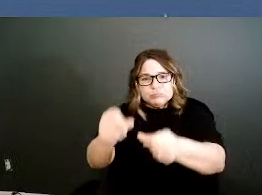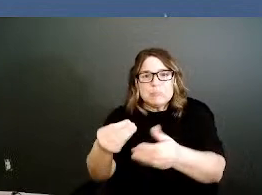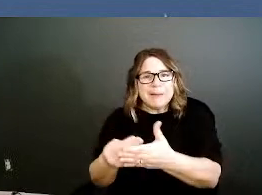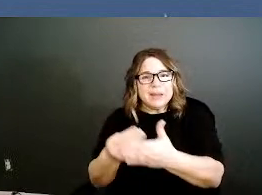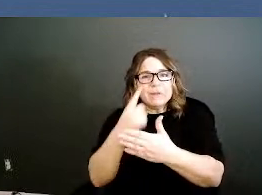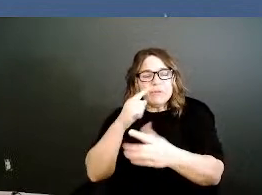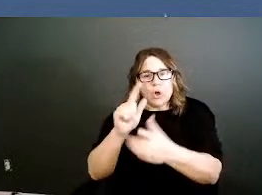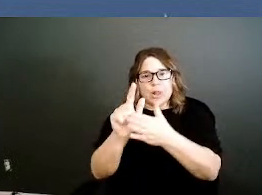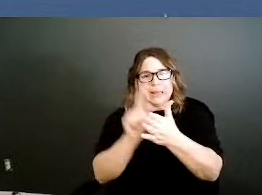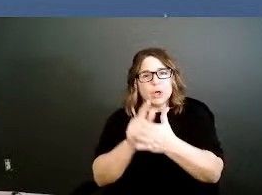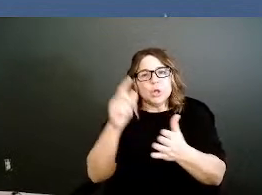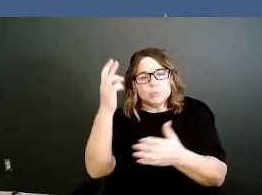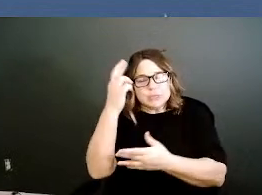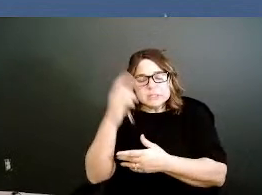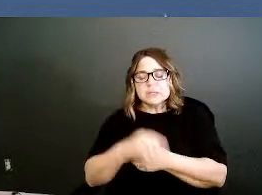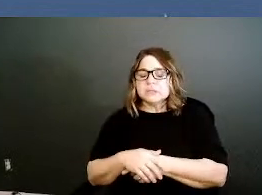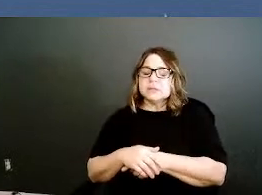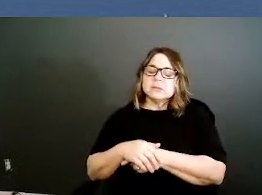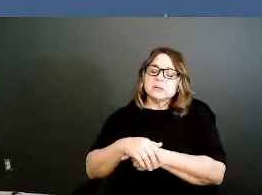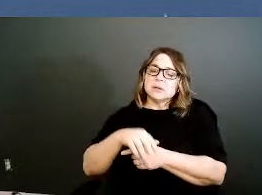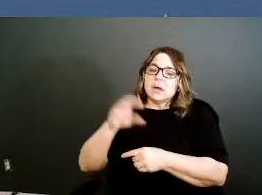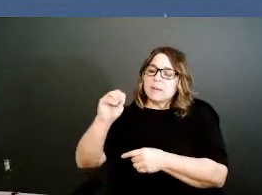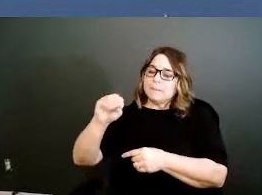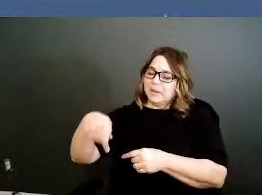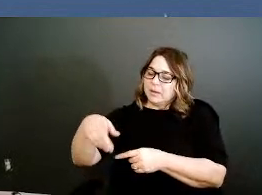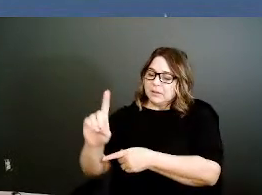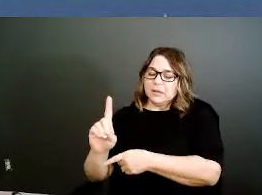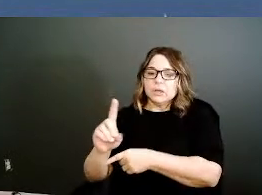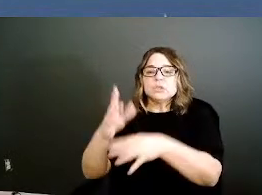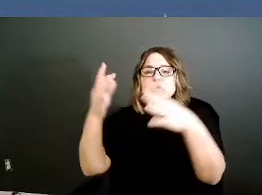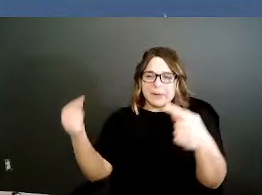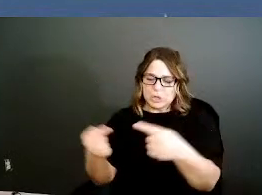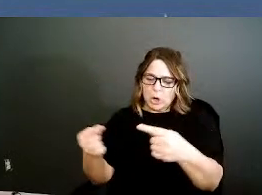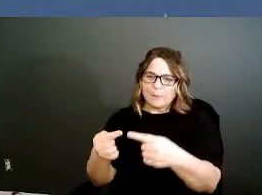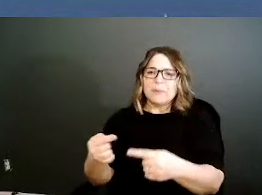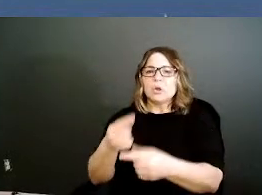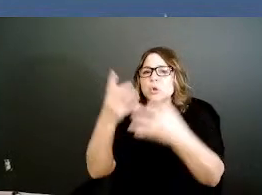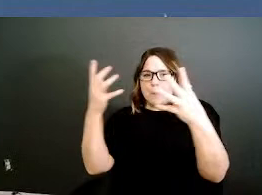PEOPLE OF MINNEAPOLIS AND OTHERS IN MINNEAPOLIS. AND THIS SYSTEM THAT WE HAVE IS SENDING TOO MANY PEOPLE TO PRISON. THAT NEEDS TO CHANGE AS WELL.